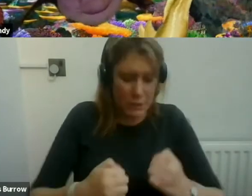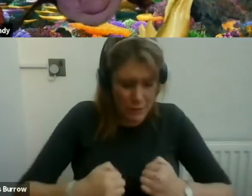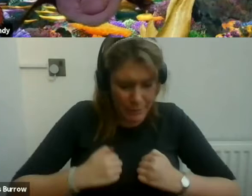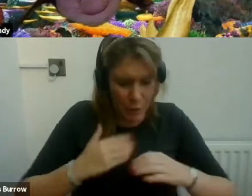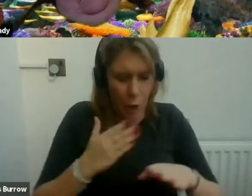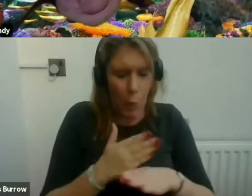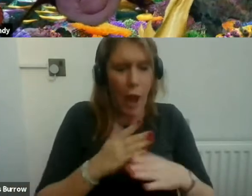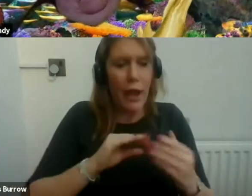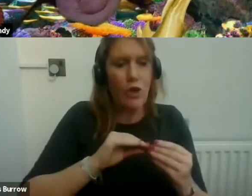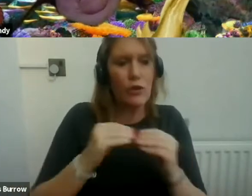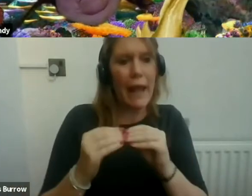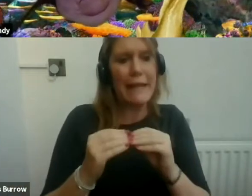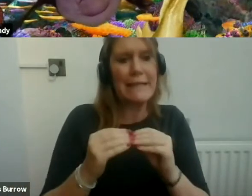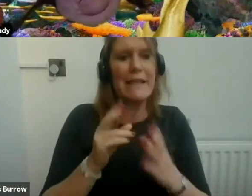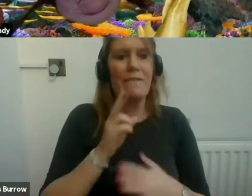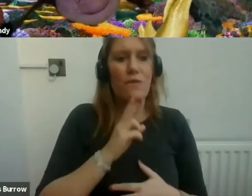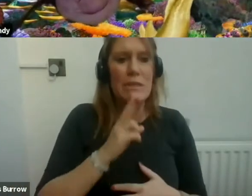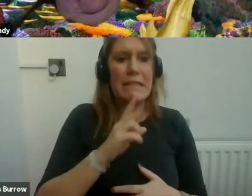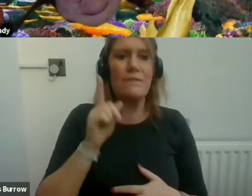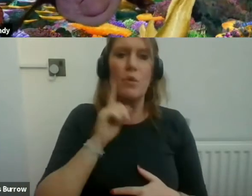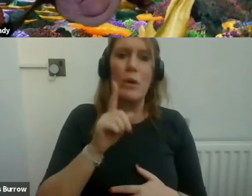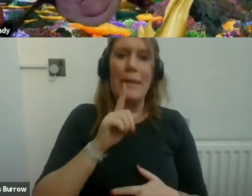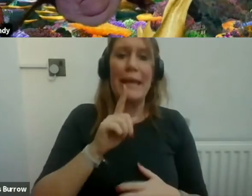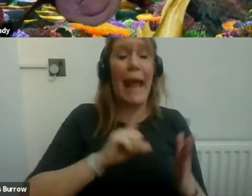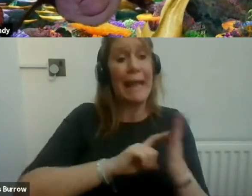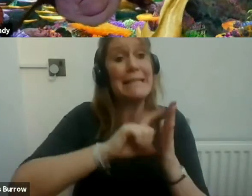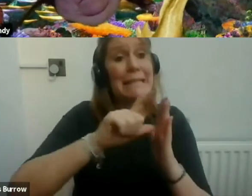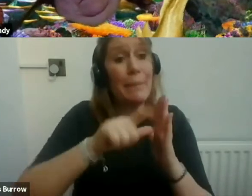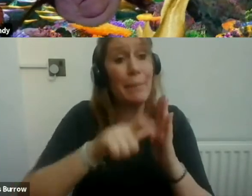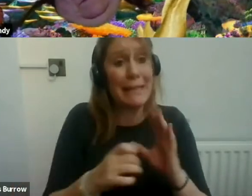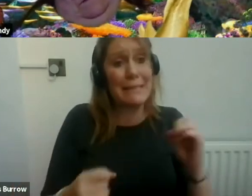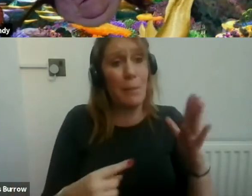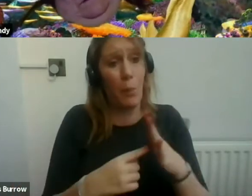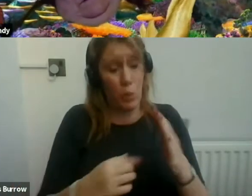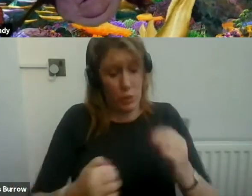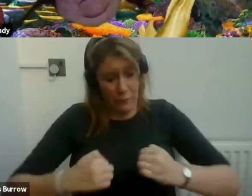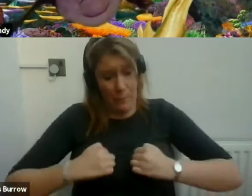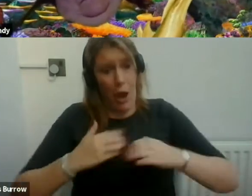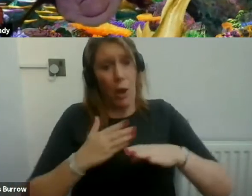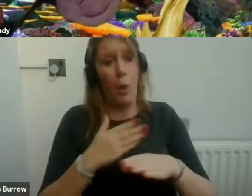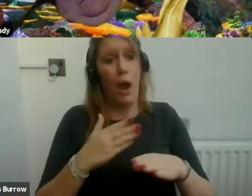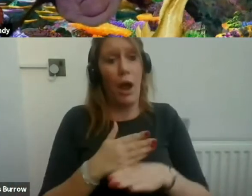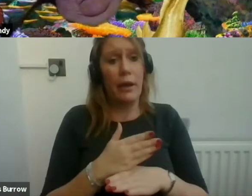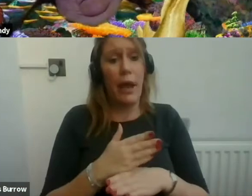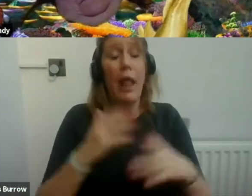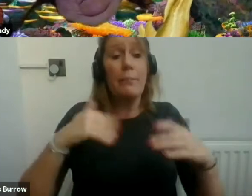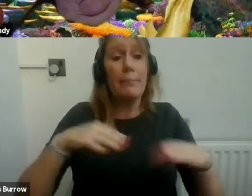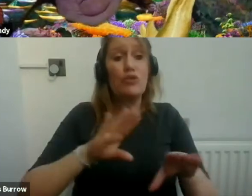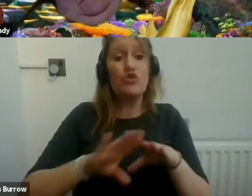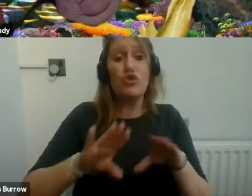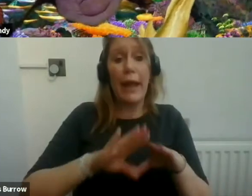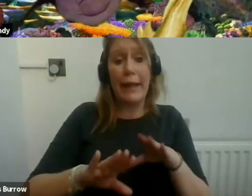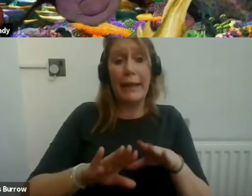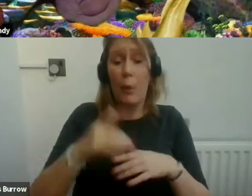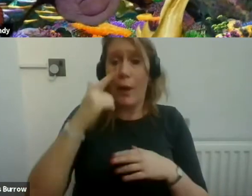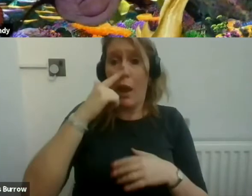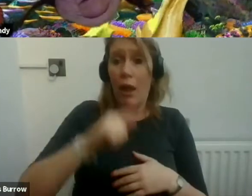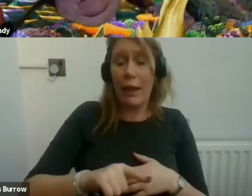and obviously just disability activism. And I did train, I was very you lucky, I wasn't to university and trained as